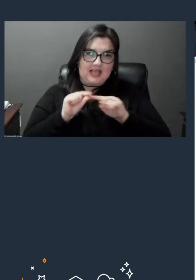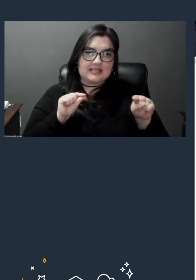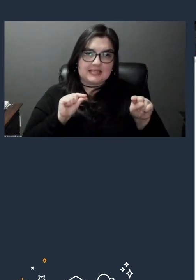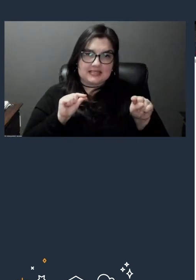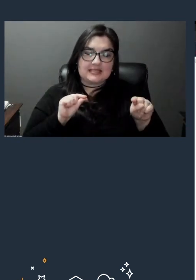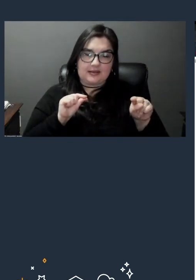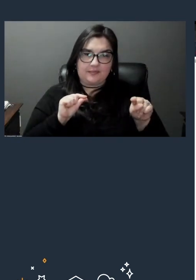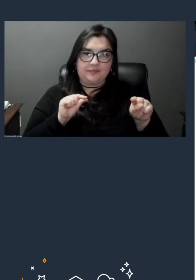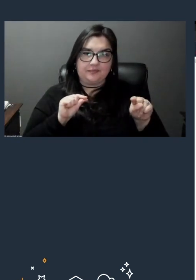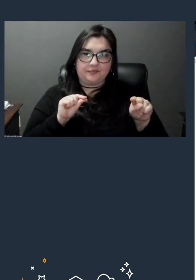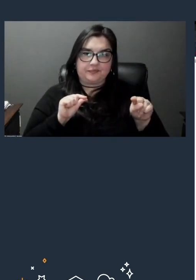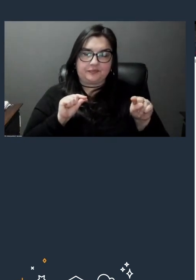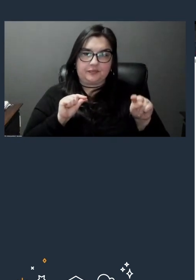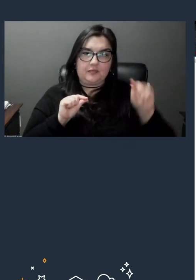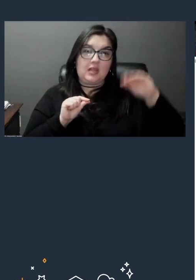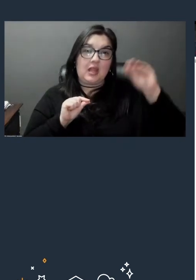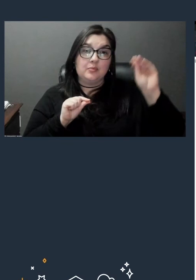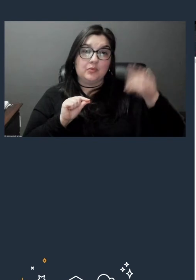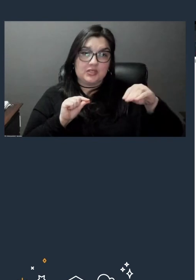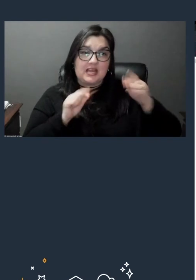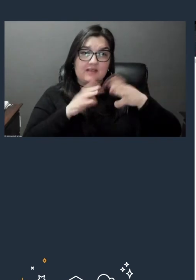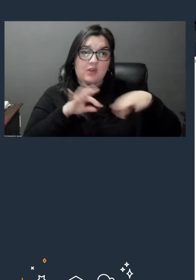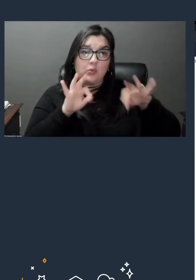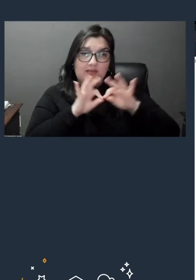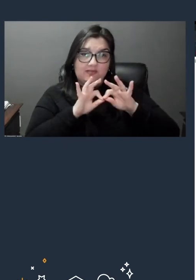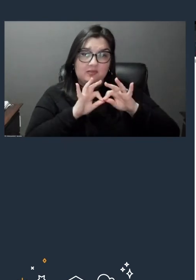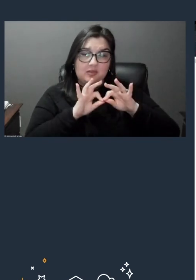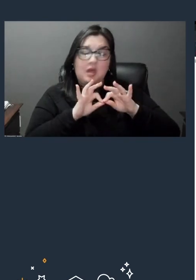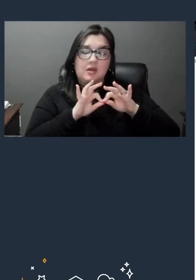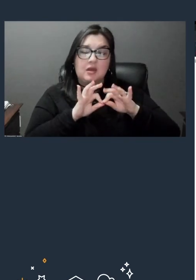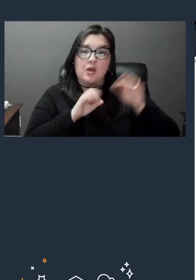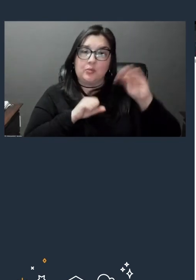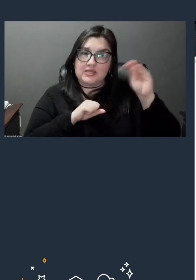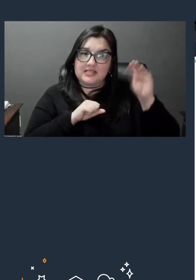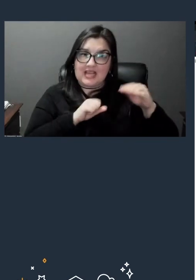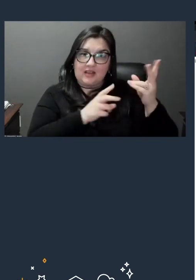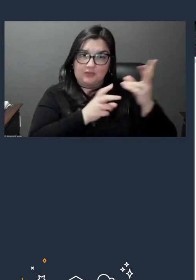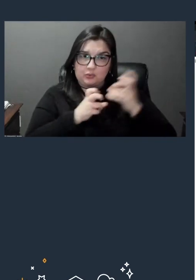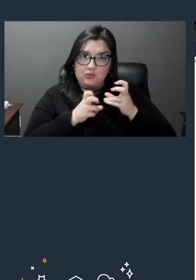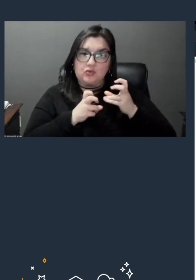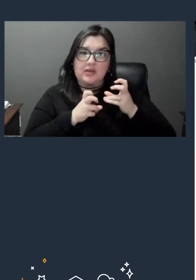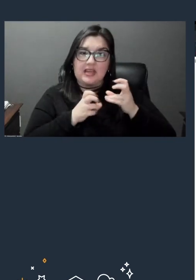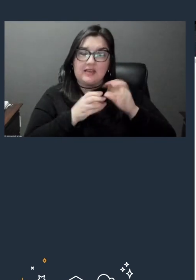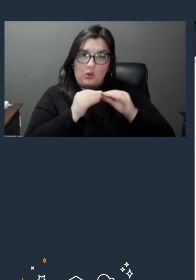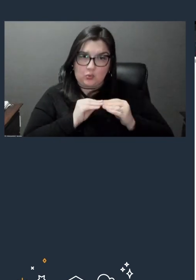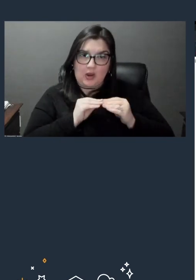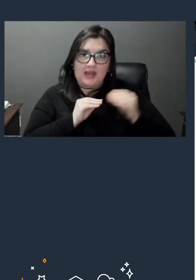Percentage of retrieval rate as the Y-axis and the average object size metric.